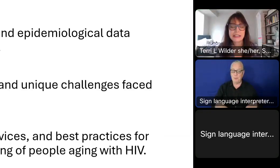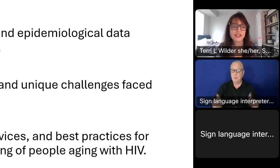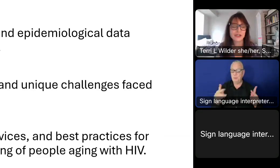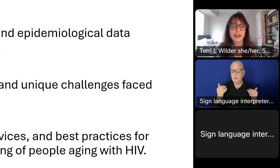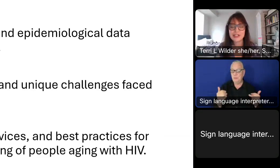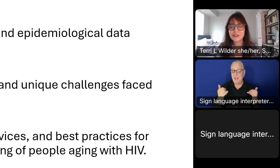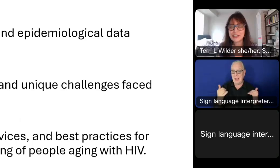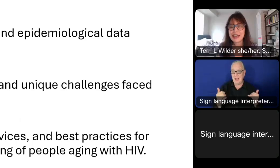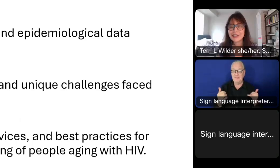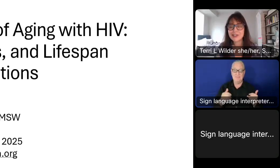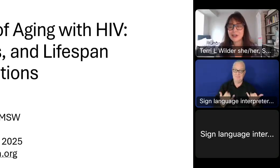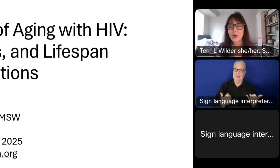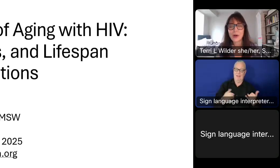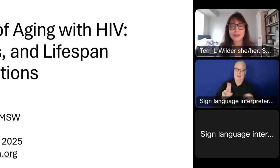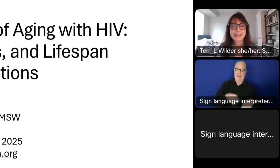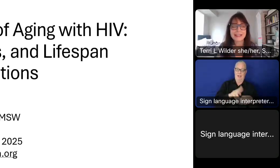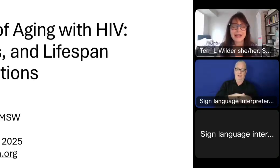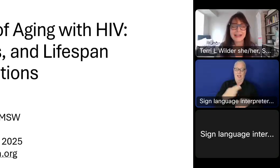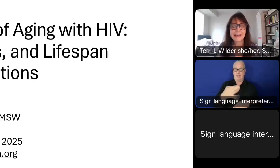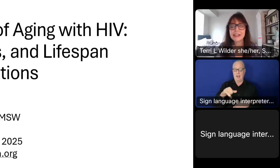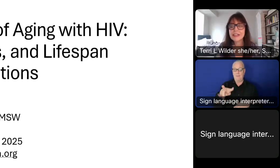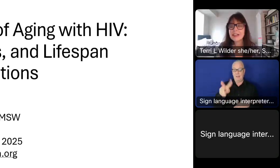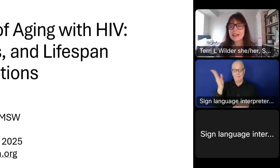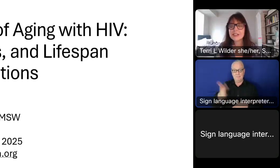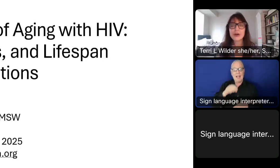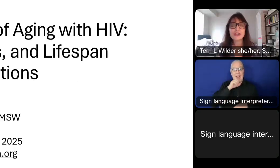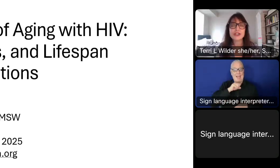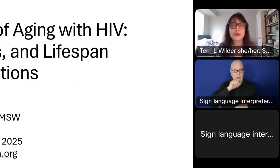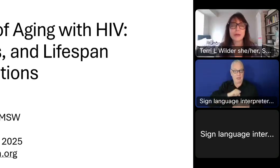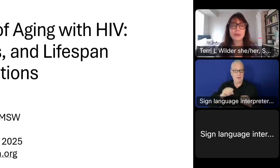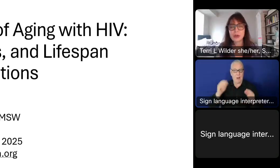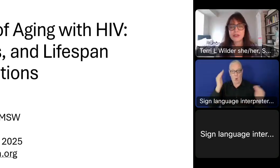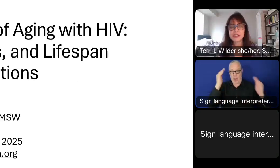National HIV and Aging Awareness Day. So, I'll do a brief